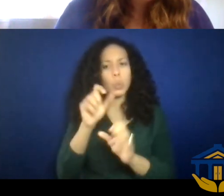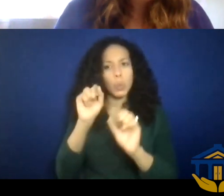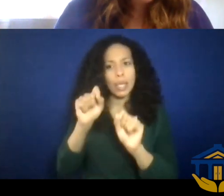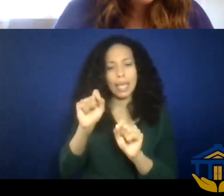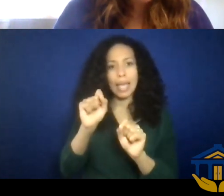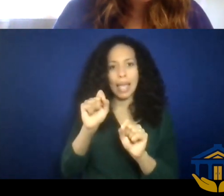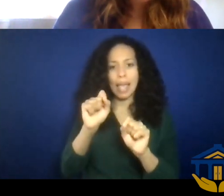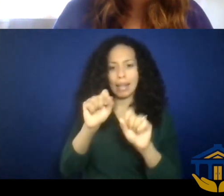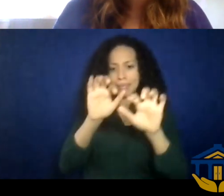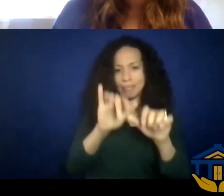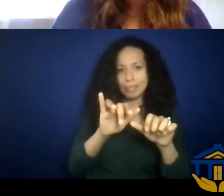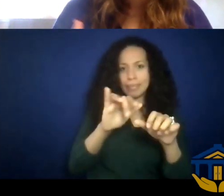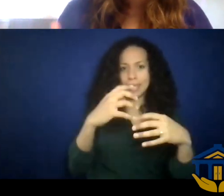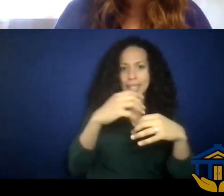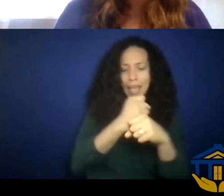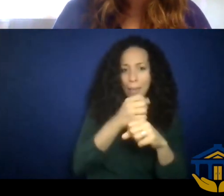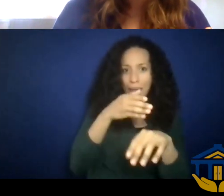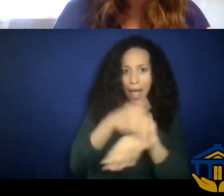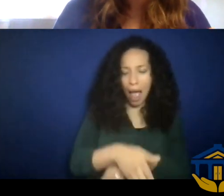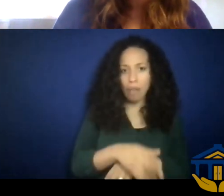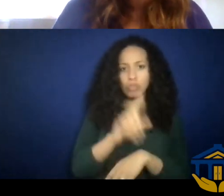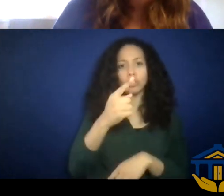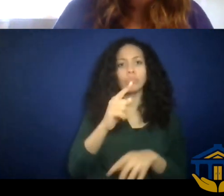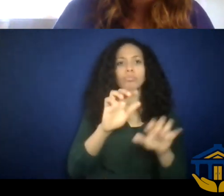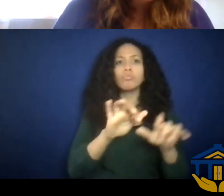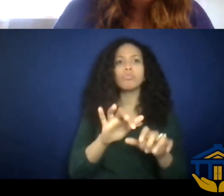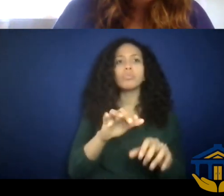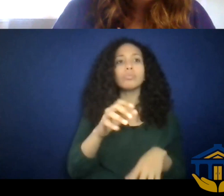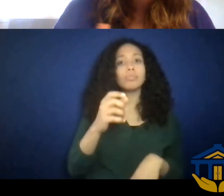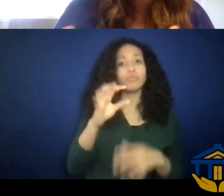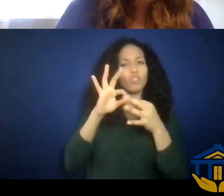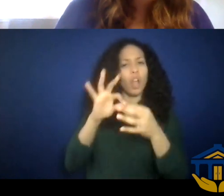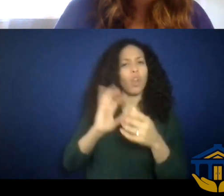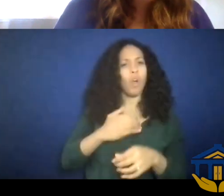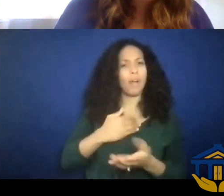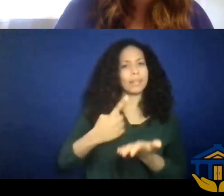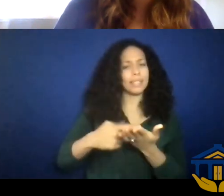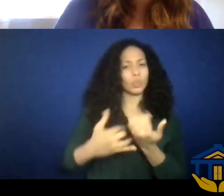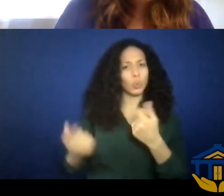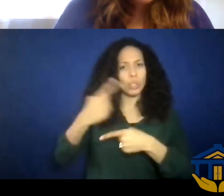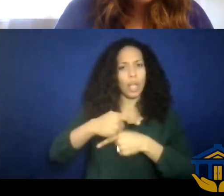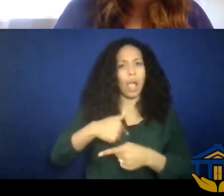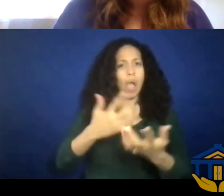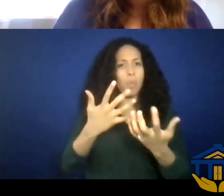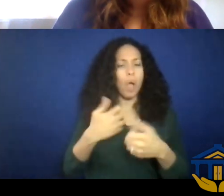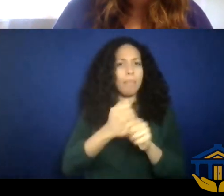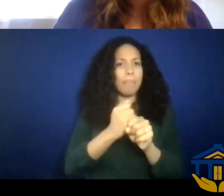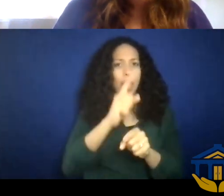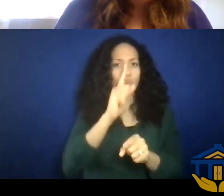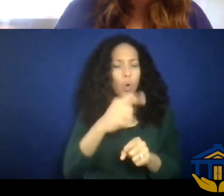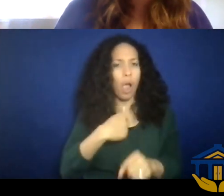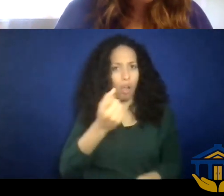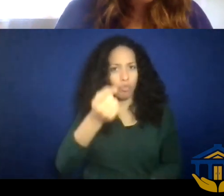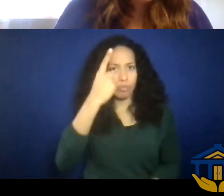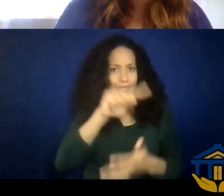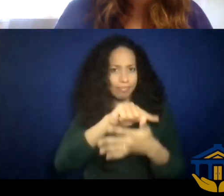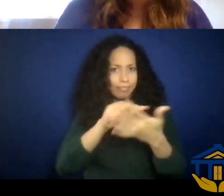today, I just wanted to make sure I understood the following points” and just clarify and say like